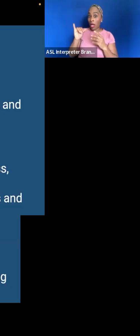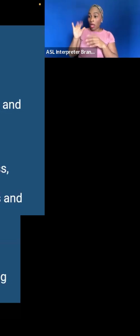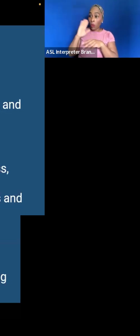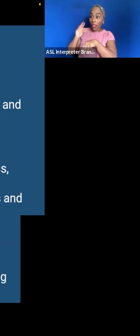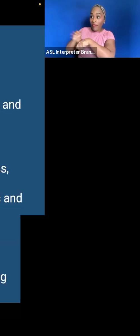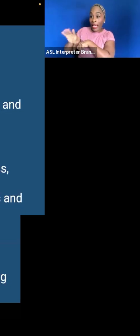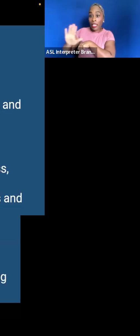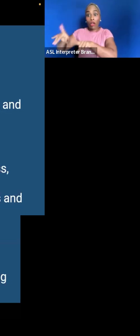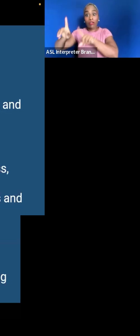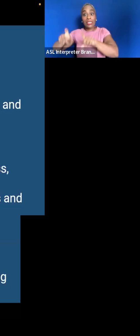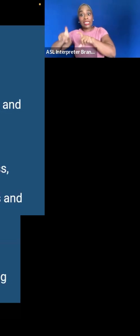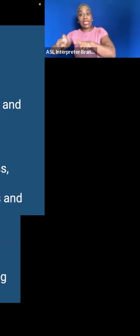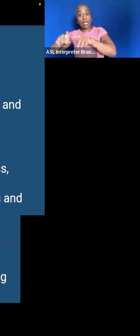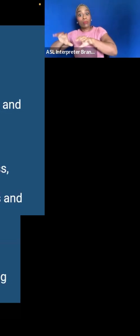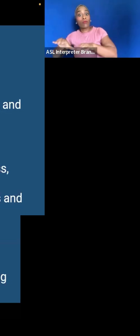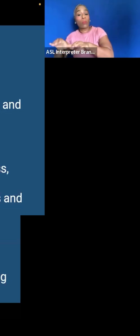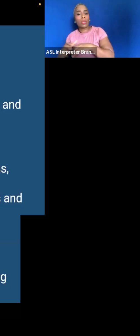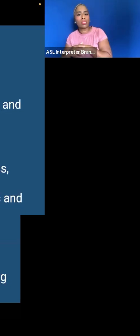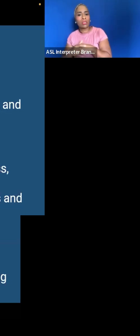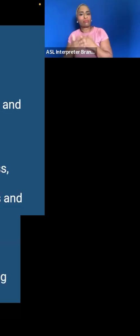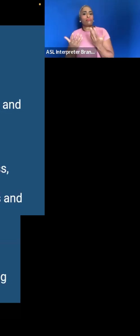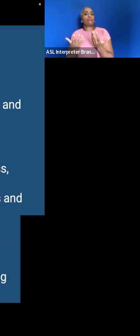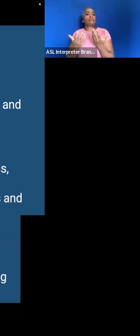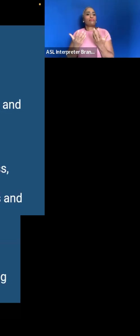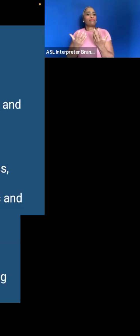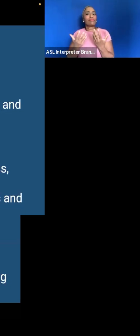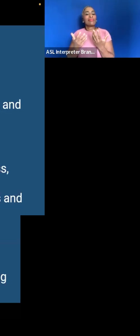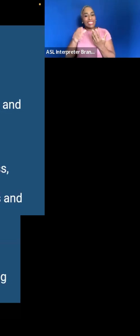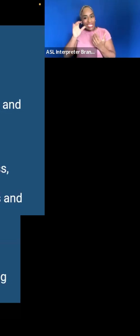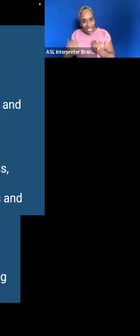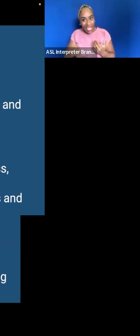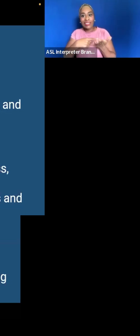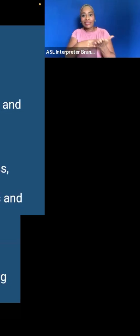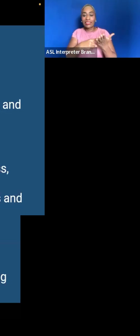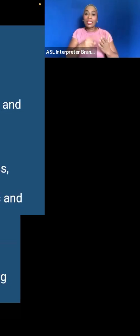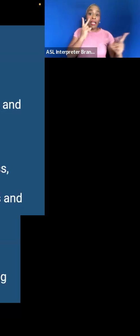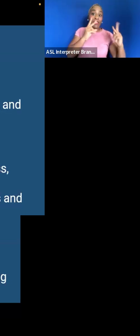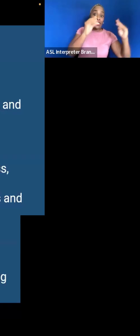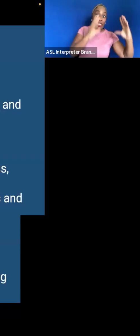All of these things could be a consultation between the vision teacher and the assessment staff, okay?